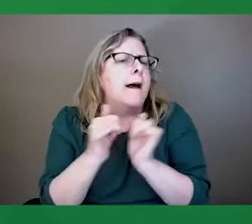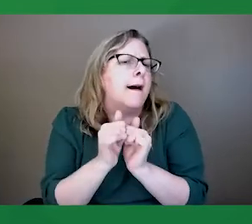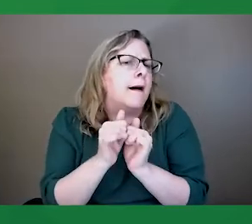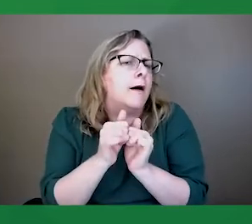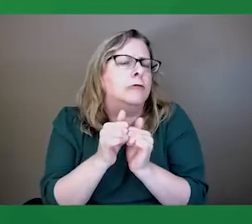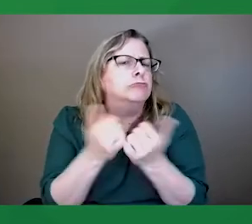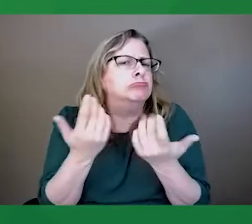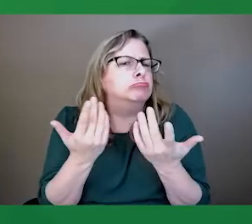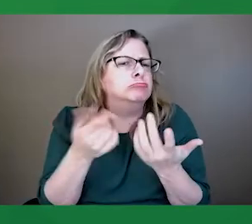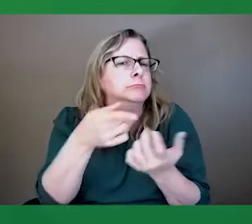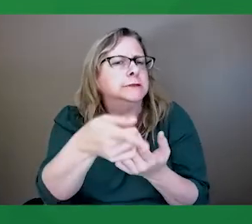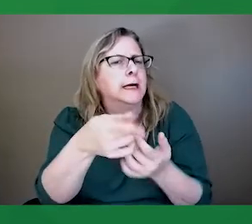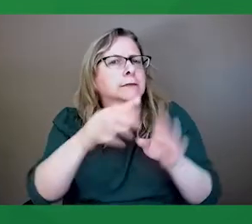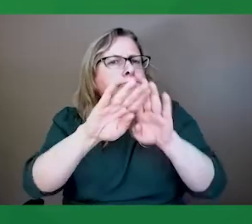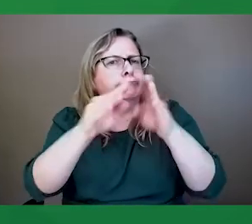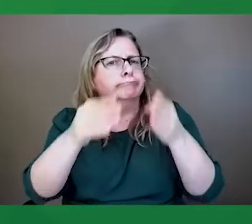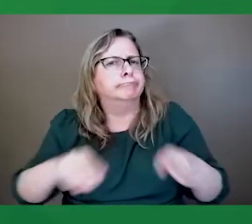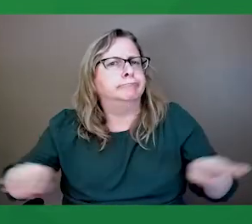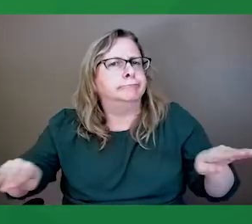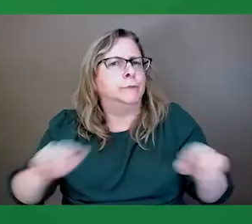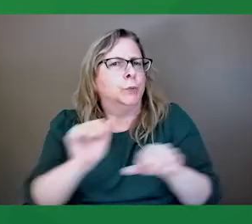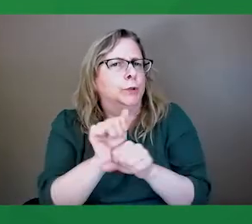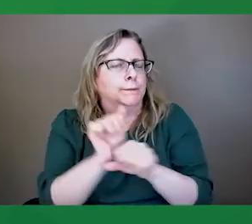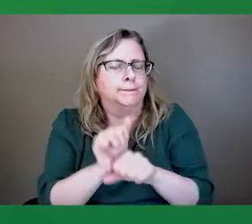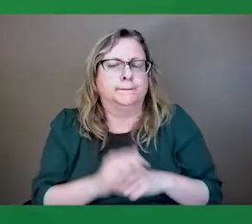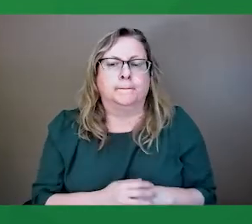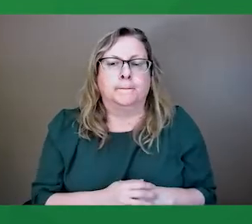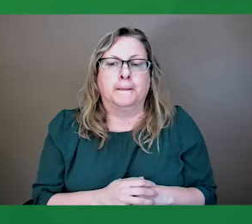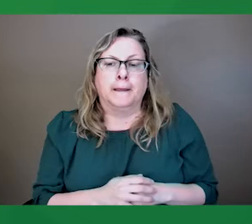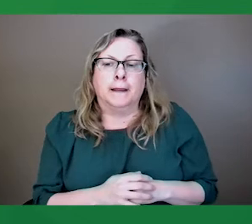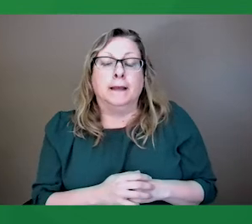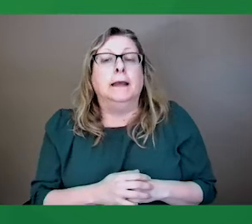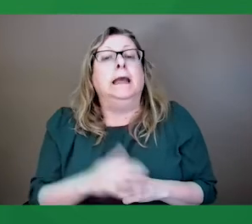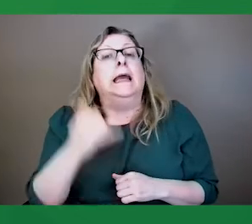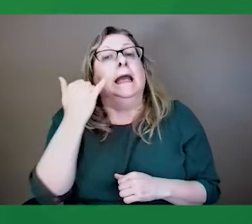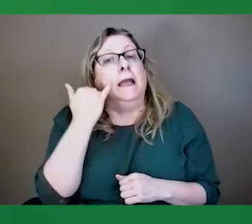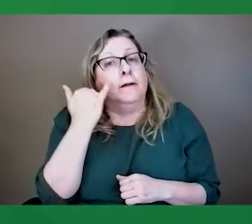of accessibility entrepreneurs, when they tell, let's say investors, that they are working